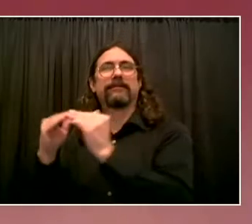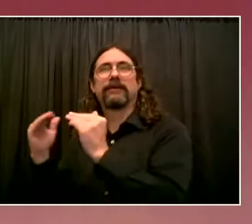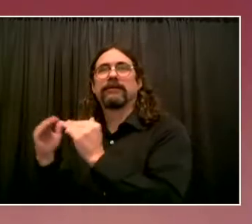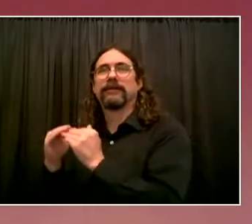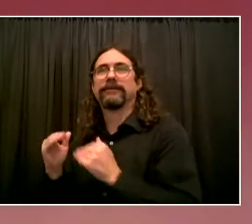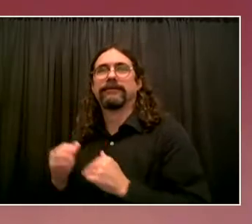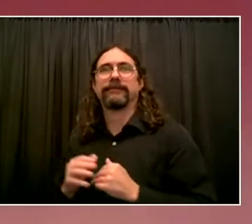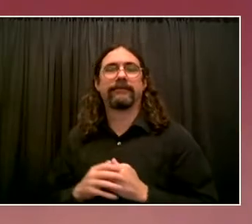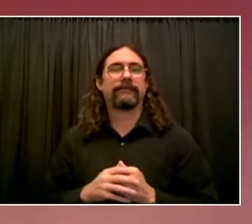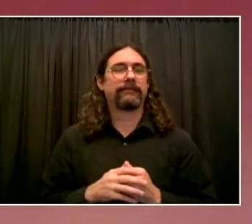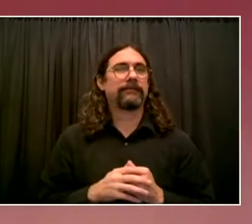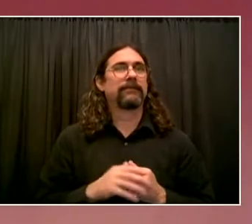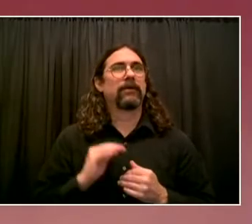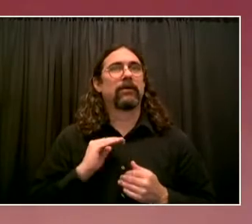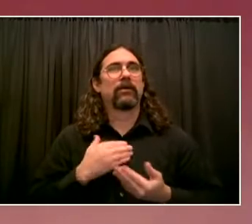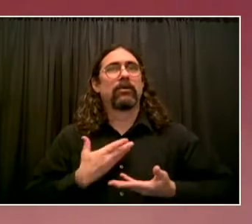RESPONSE. RALEL MYAKING URSE ATHT WE ARE